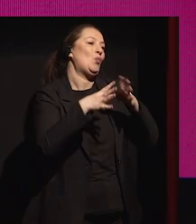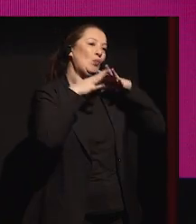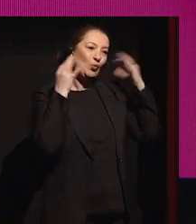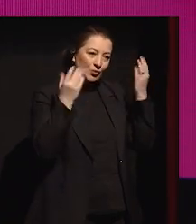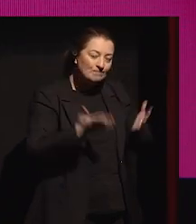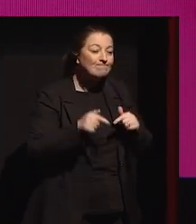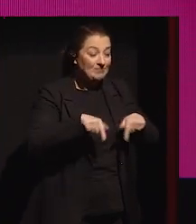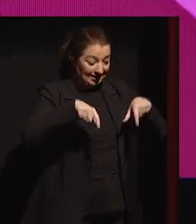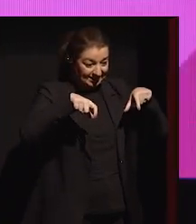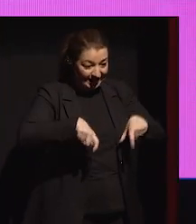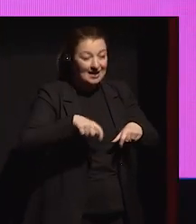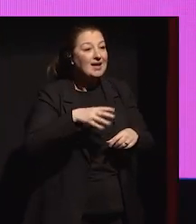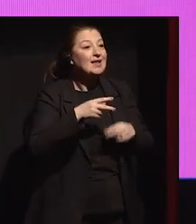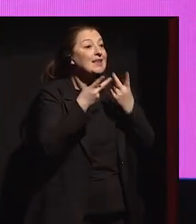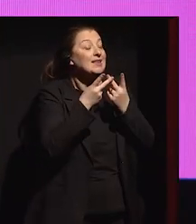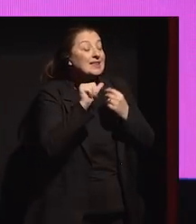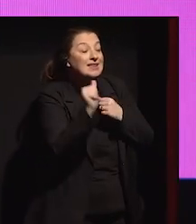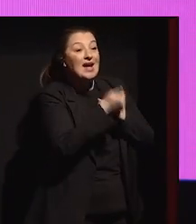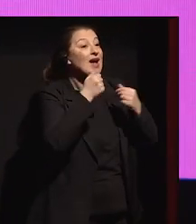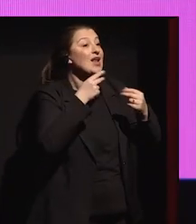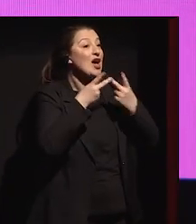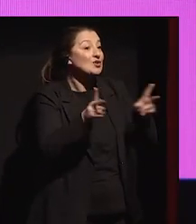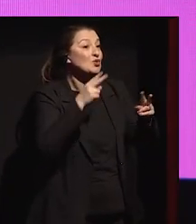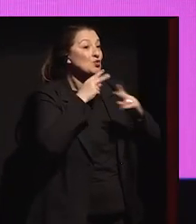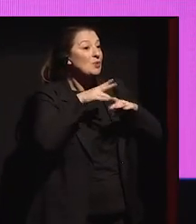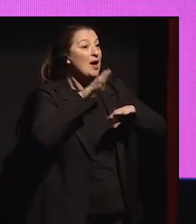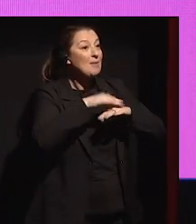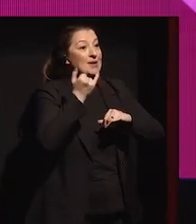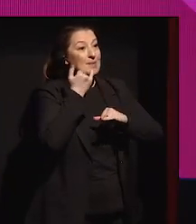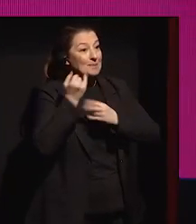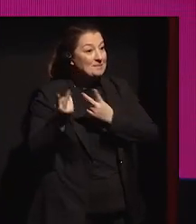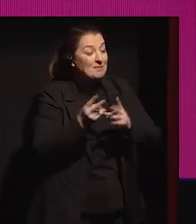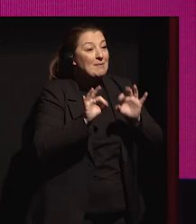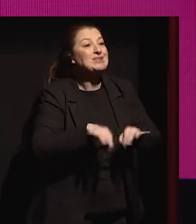Before leaving the stage for our esteemed guests to make their opening speeches,